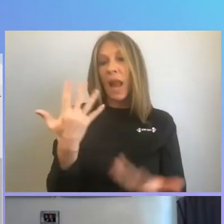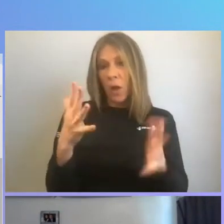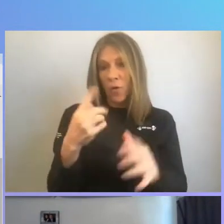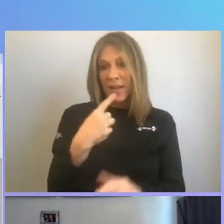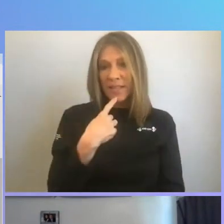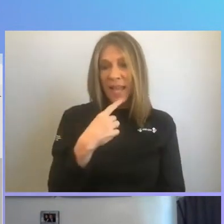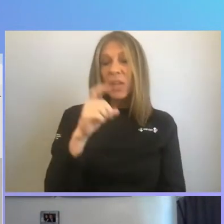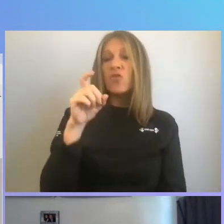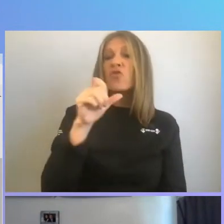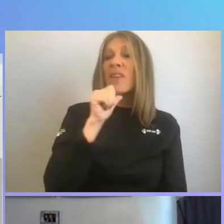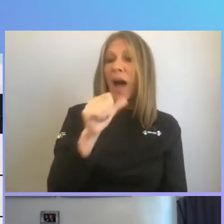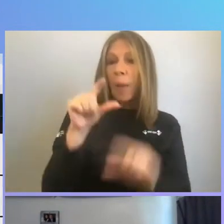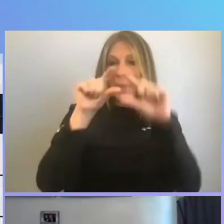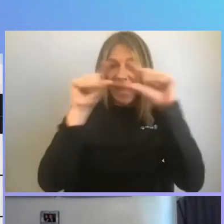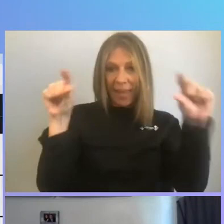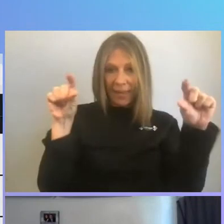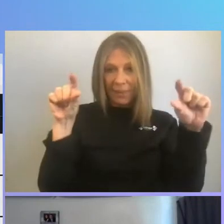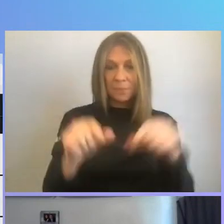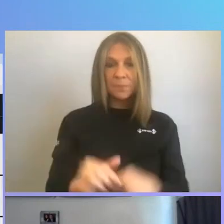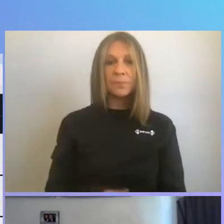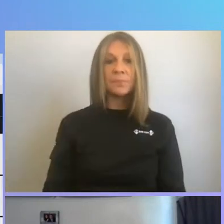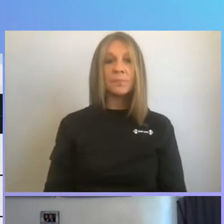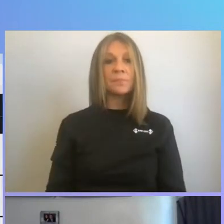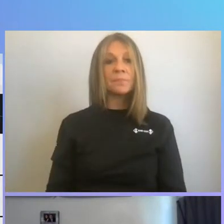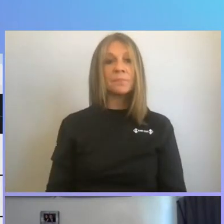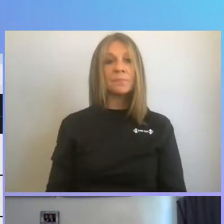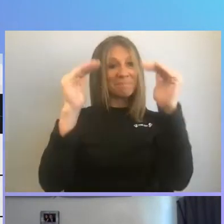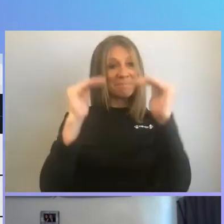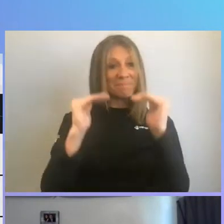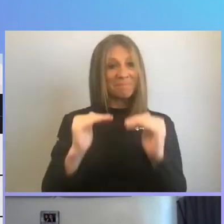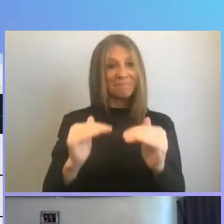should not be headings. Next Then it's asking me did we miss